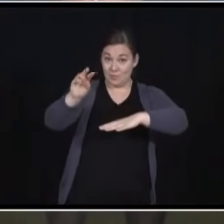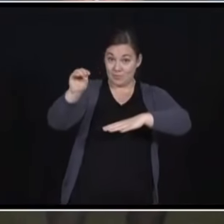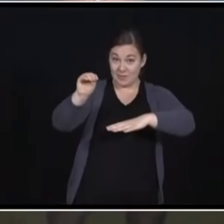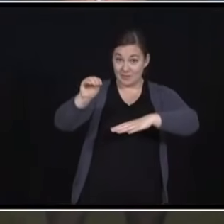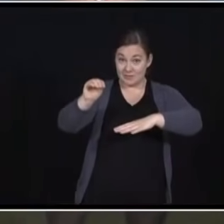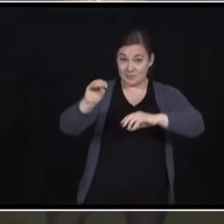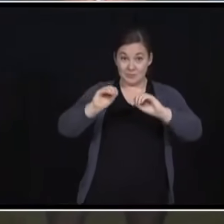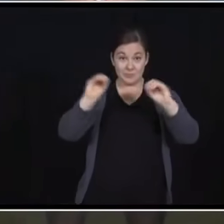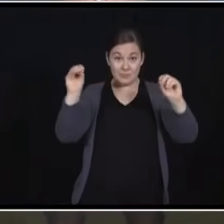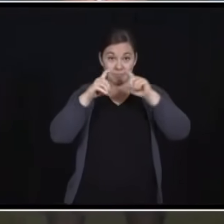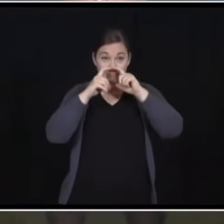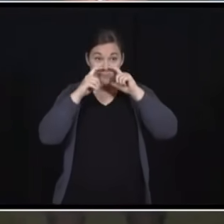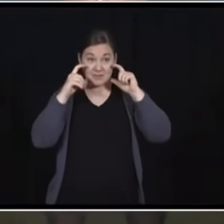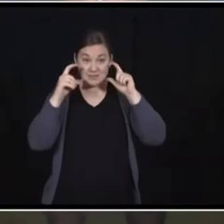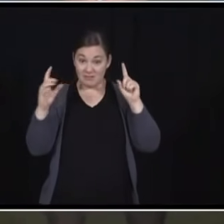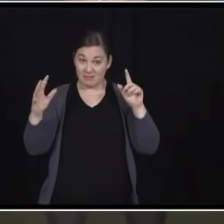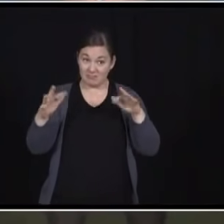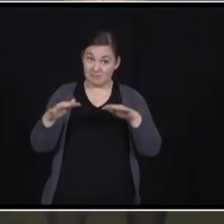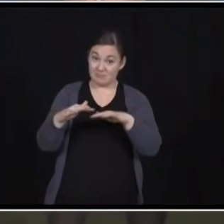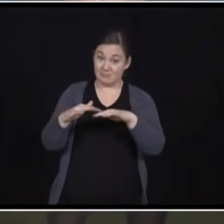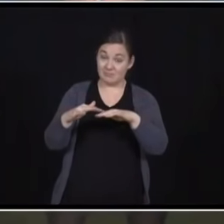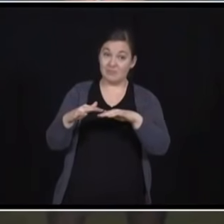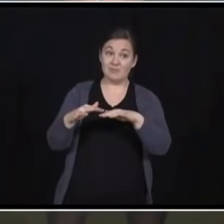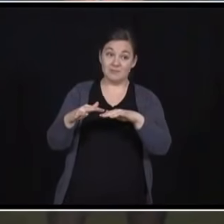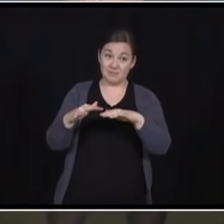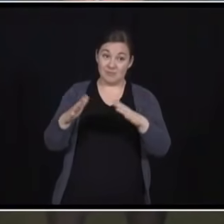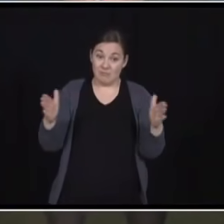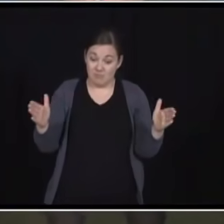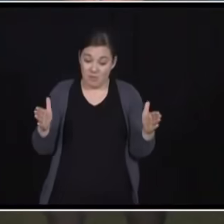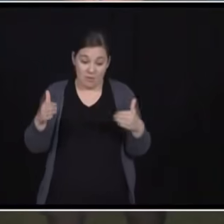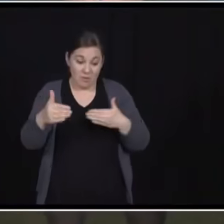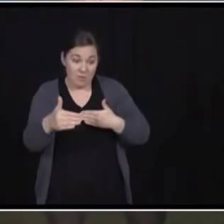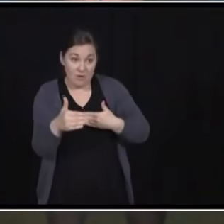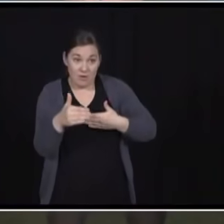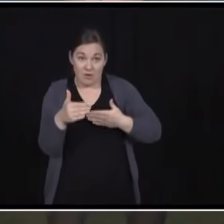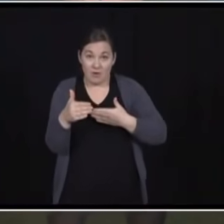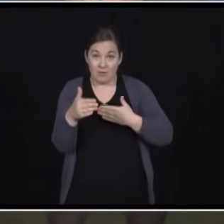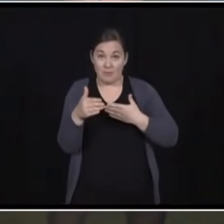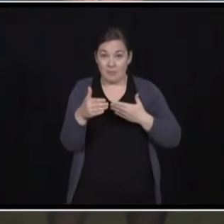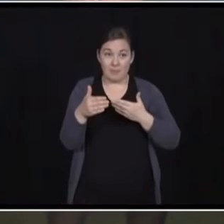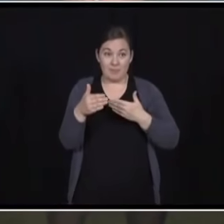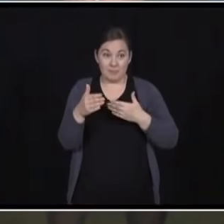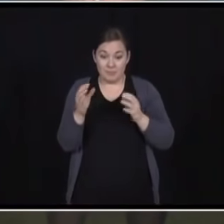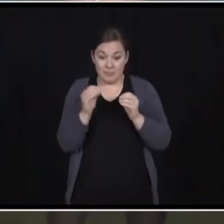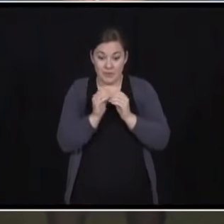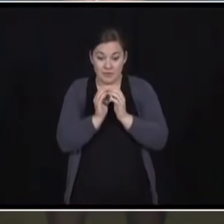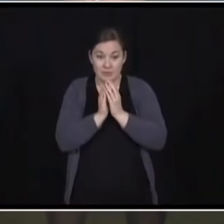way, but we know, we know that people get infected when they are in places with other people.